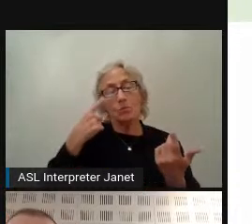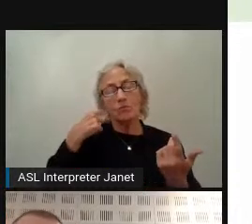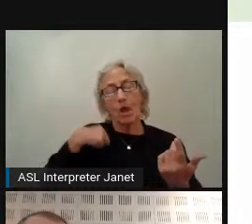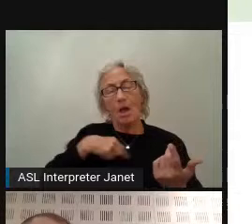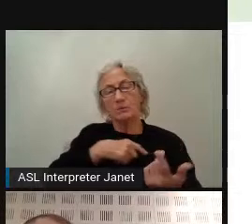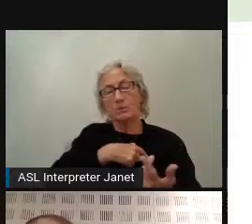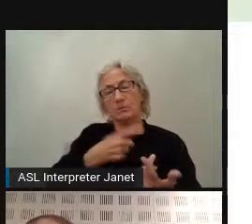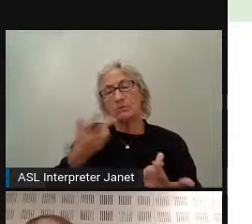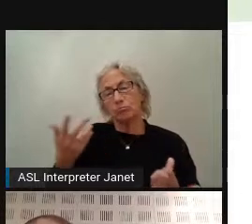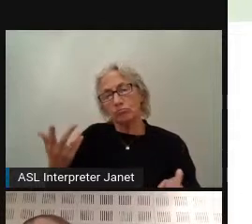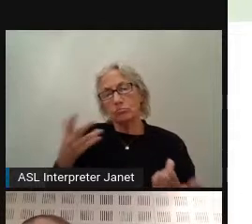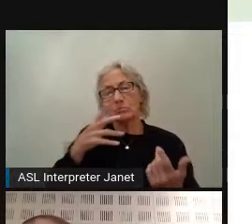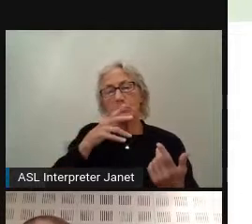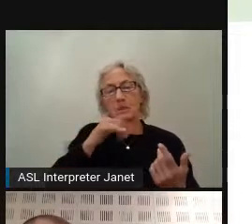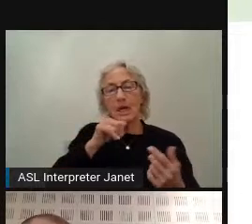their eyes on the system when it comes to updates and I know